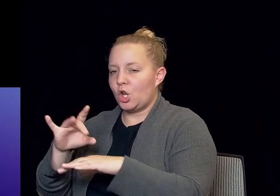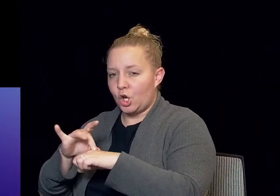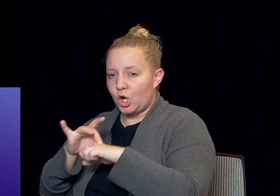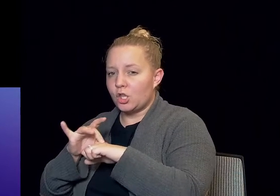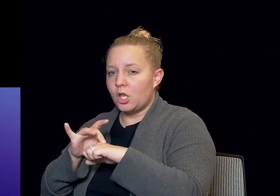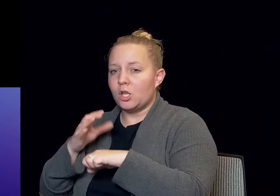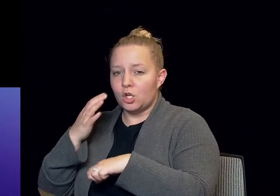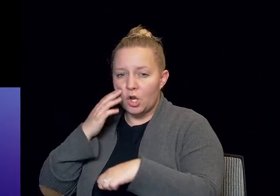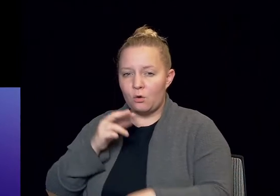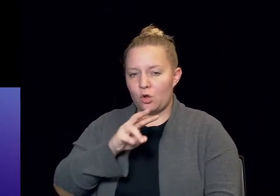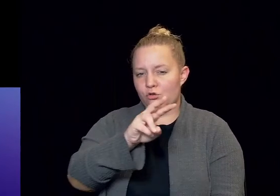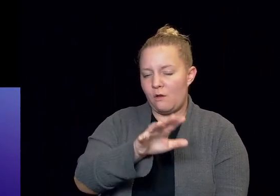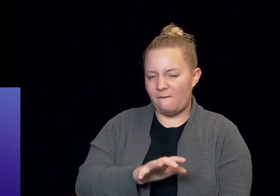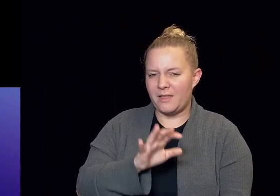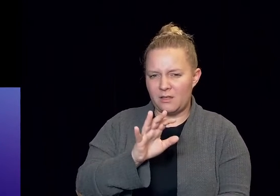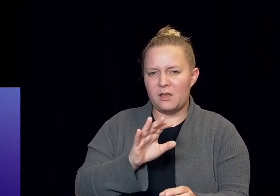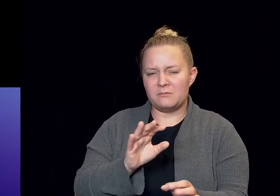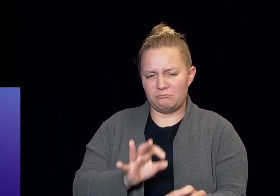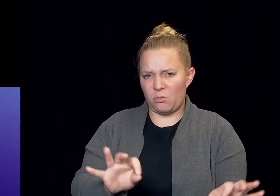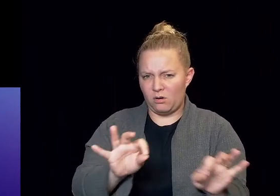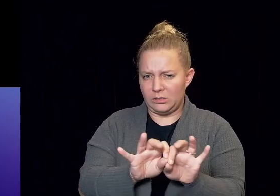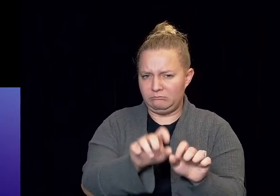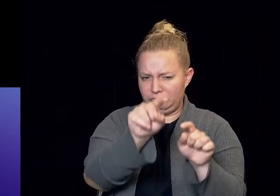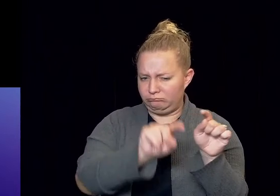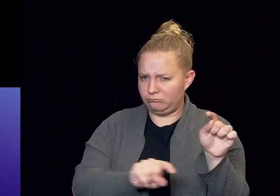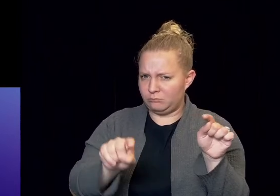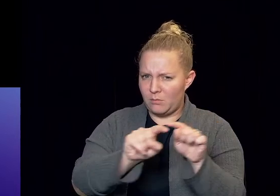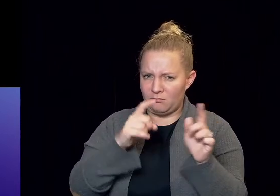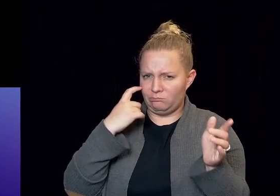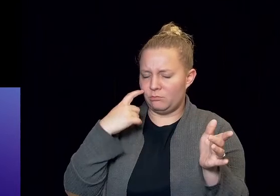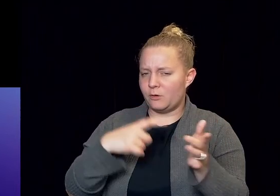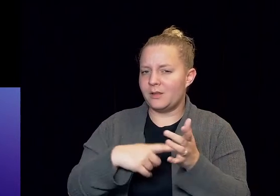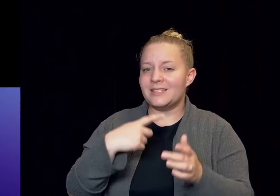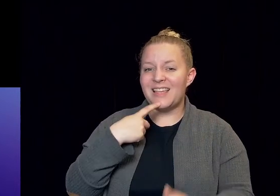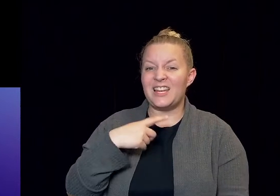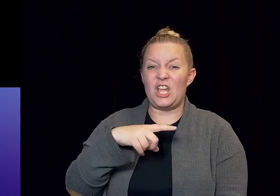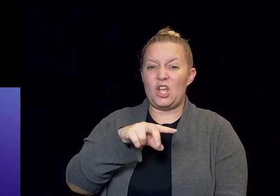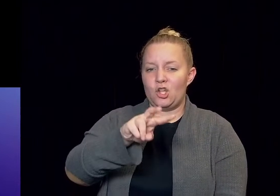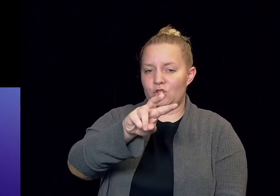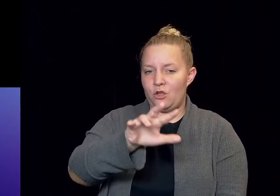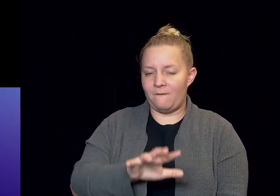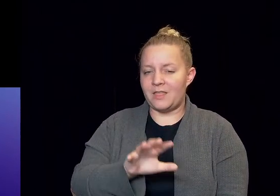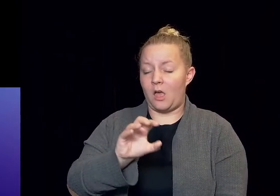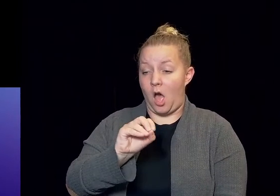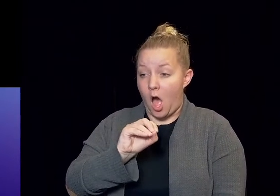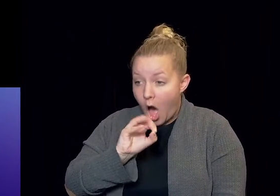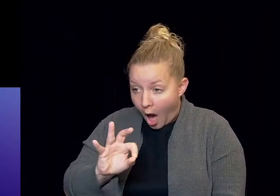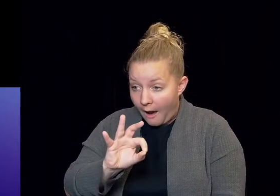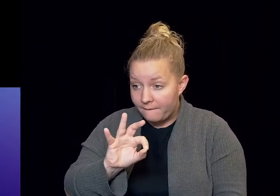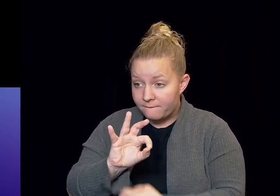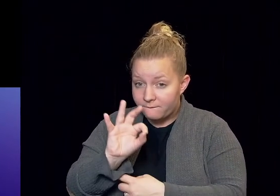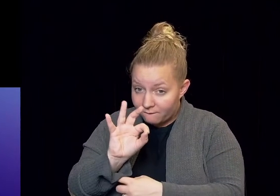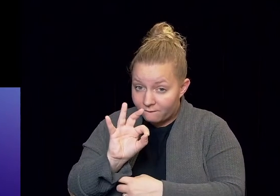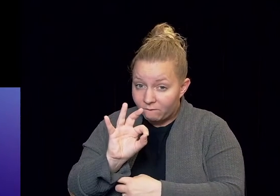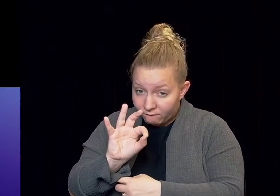probably pretty important. And notice, that I said 2/5 of its weight on Mars or on Earth so